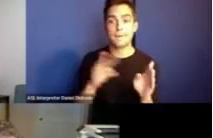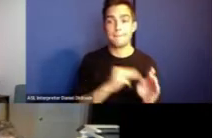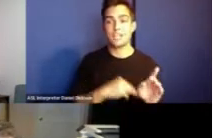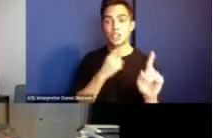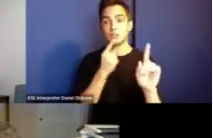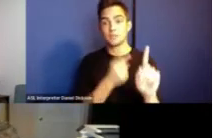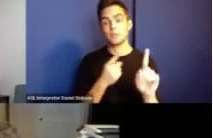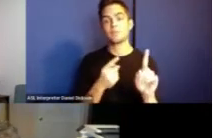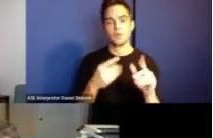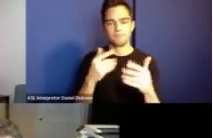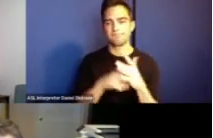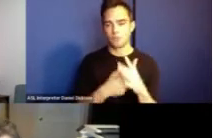running. Thanks, Amy.